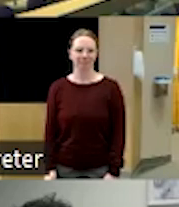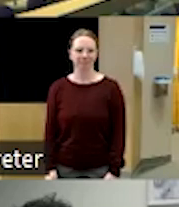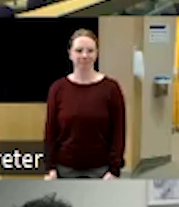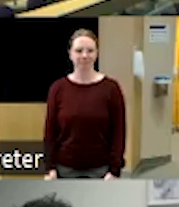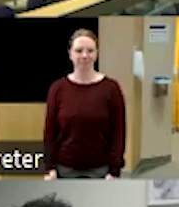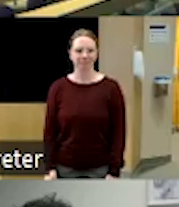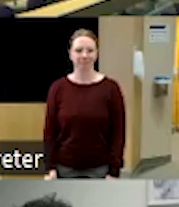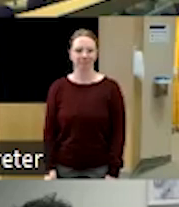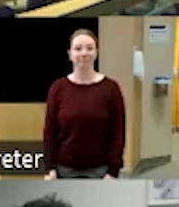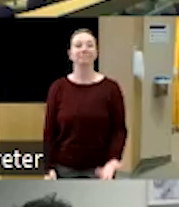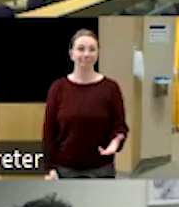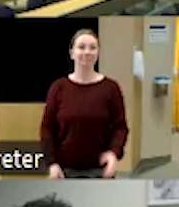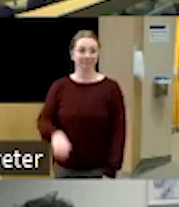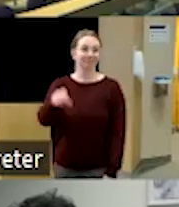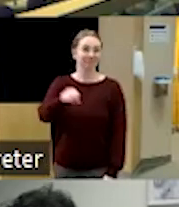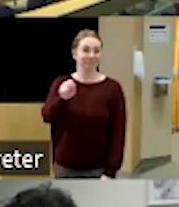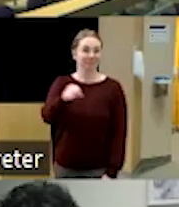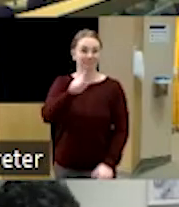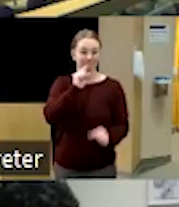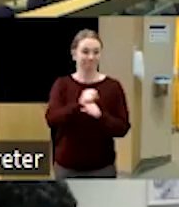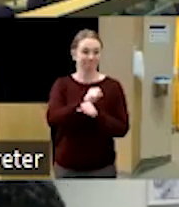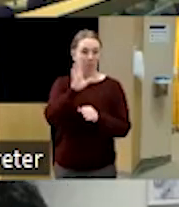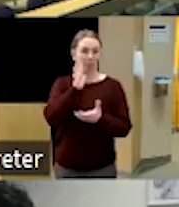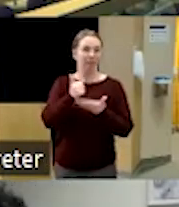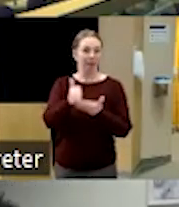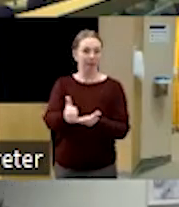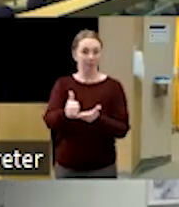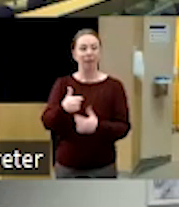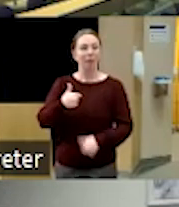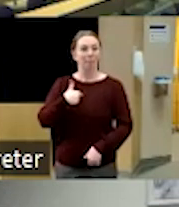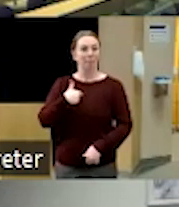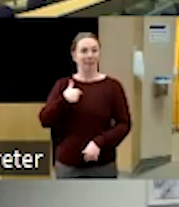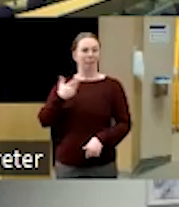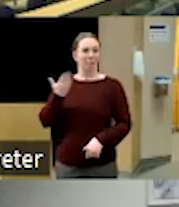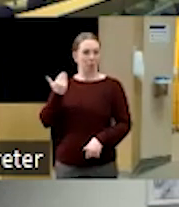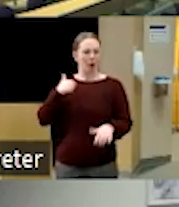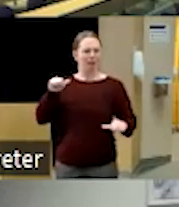yes they do help um although I was not so sure about it and um there has been I would just